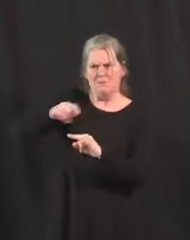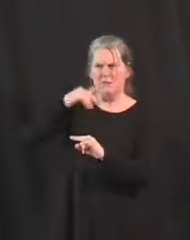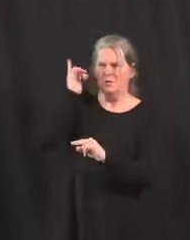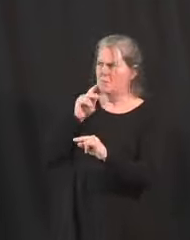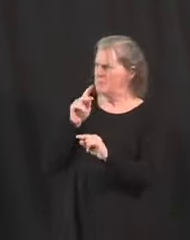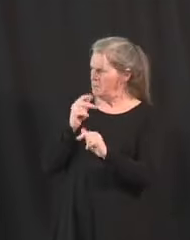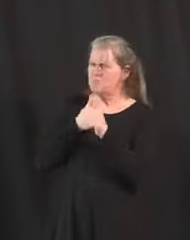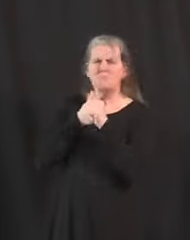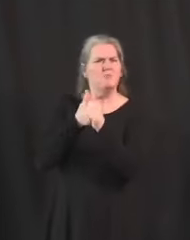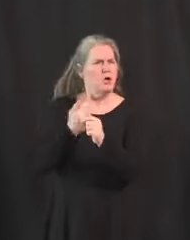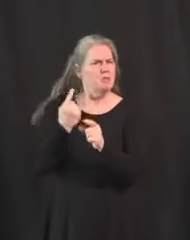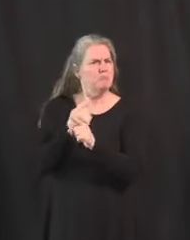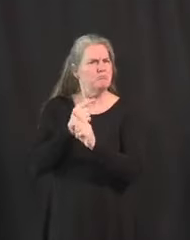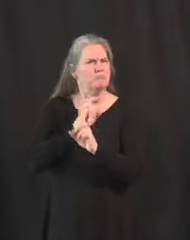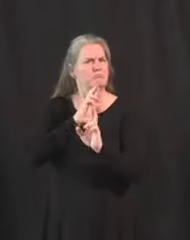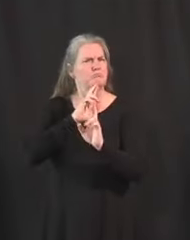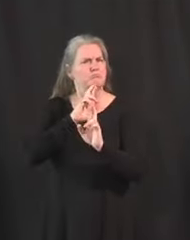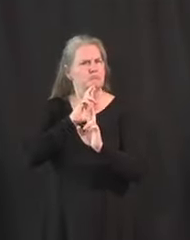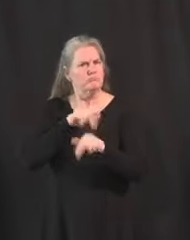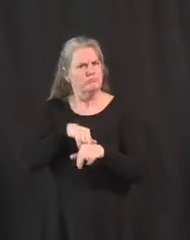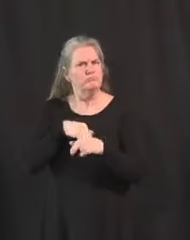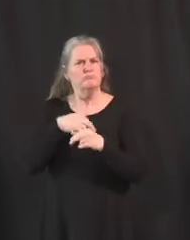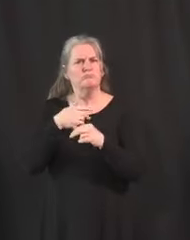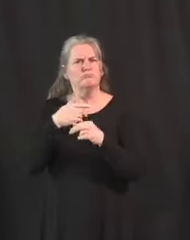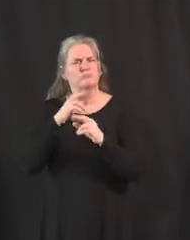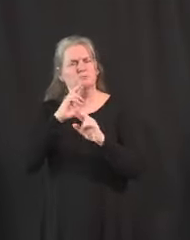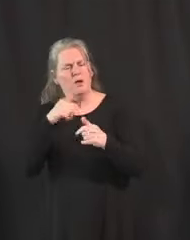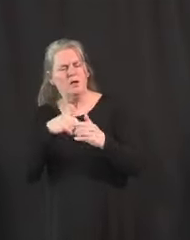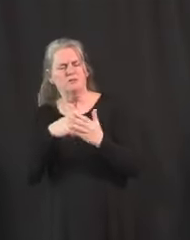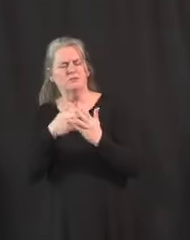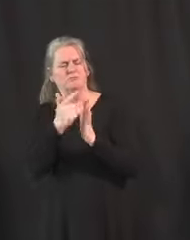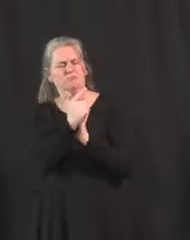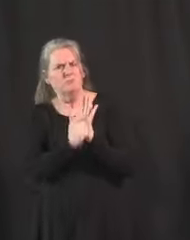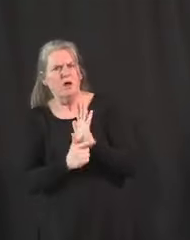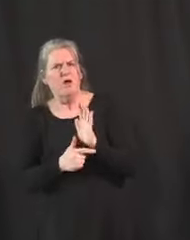COOPERATION. AND WE CONTINUE TO PROMOTE IT. AND WE WILL CONTINUE IN THIS